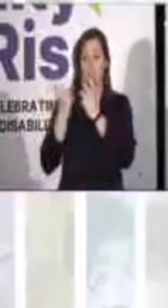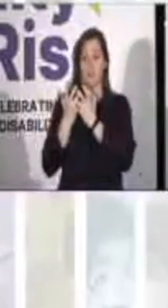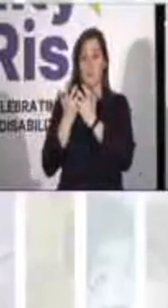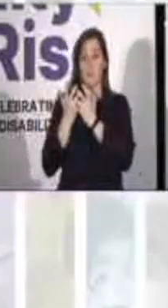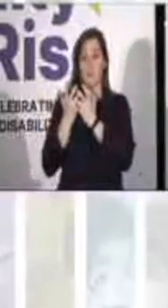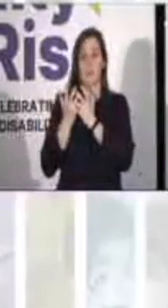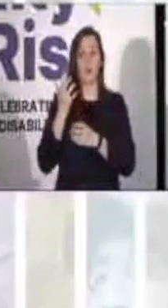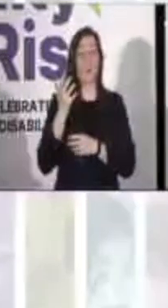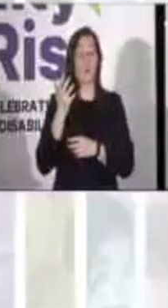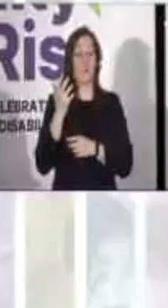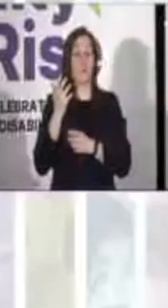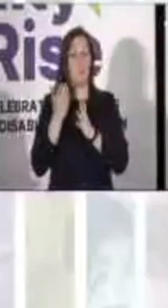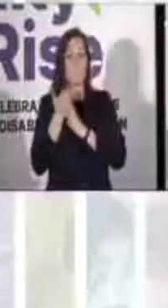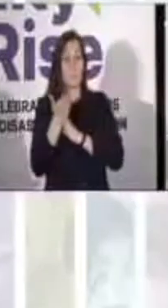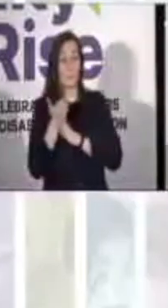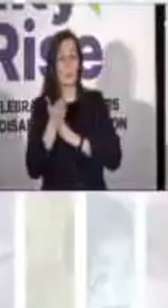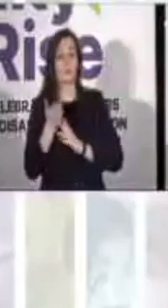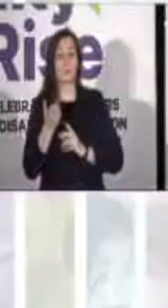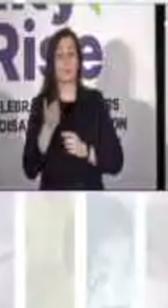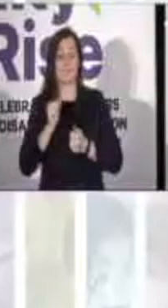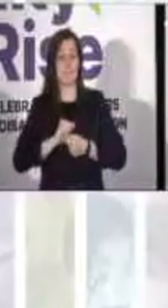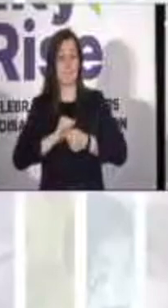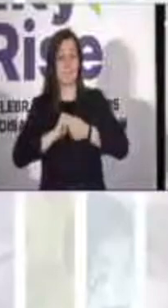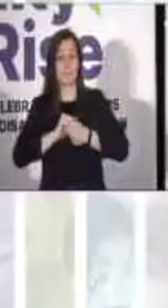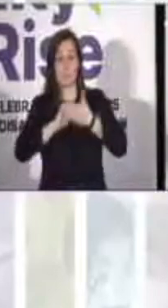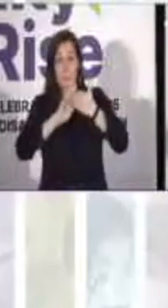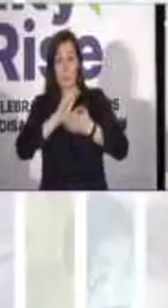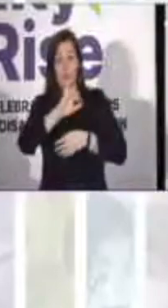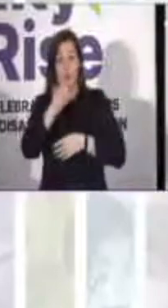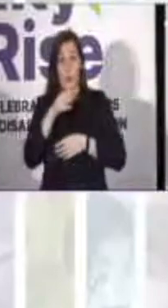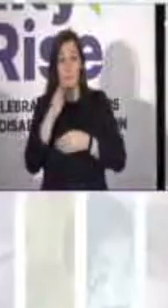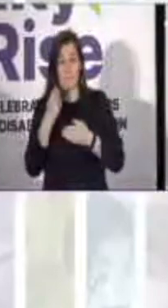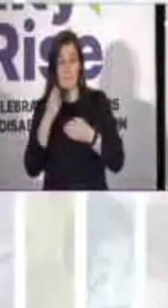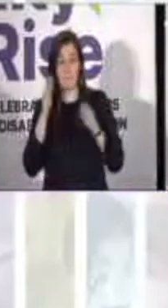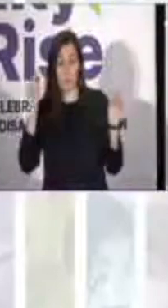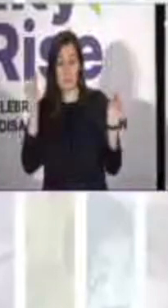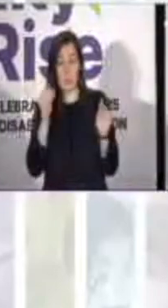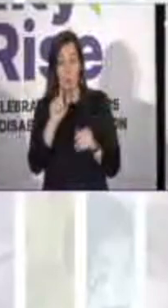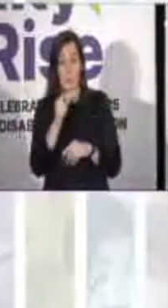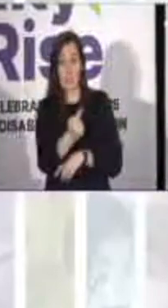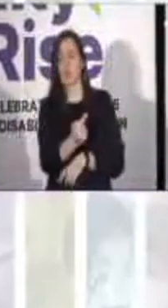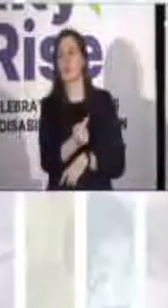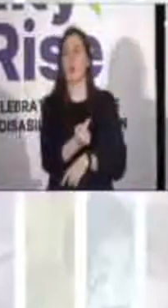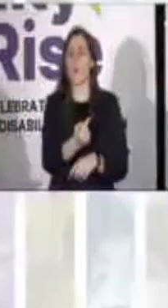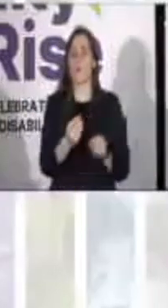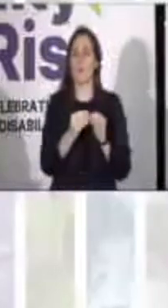HE CONNECTED WITH US BECAUSE HE BELIEVED WE WOULD GET ALONG AND THAT WE WOULD UNDERSTAND EACH OTHER